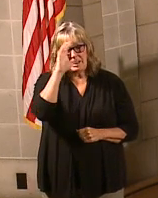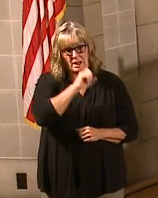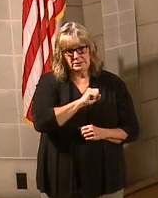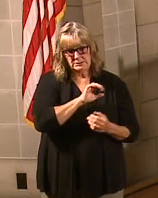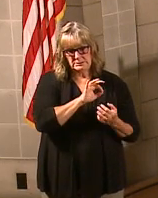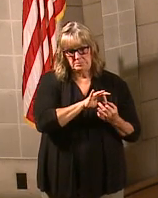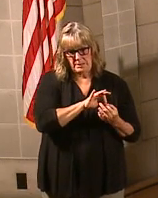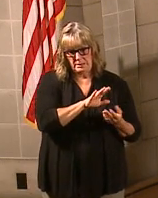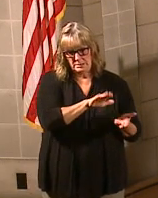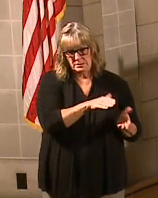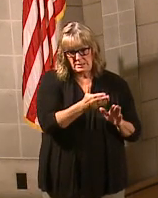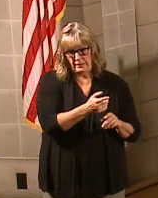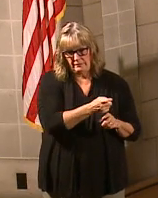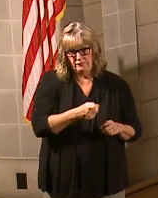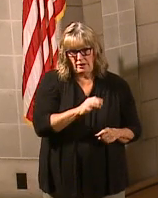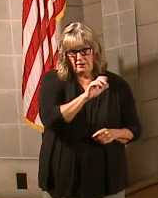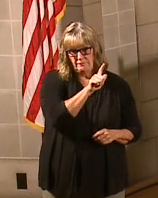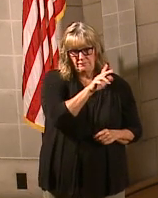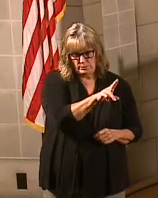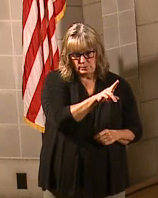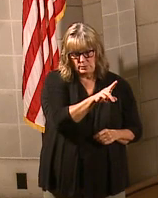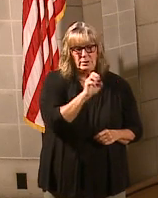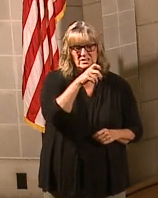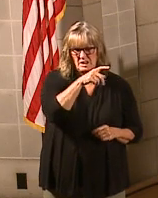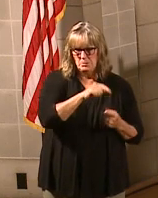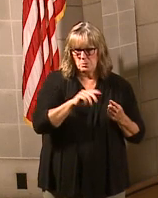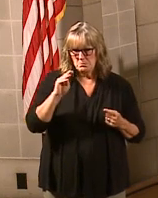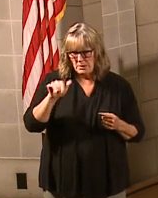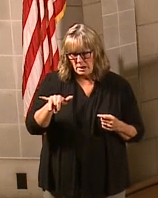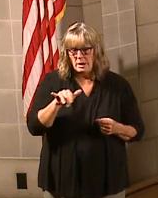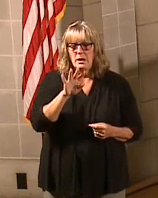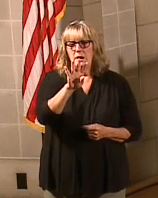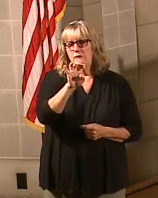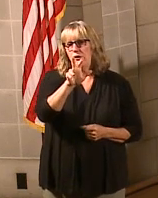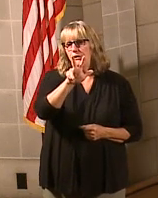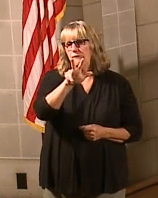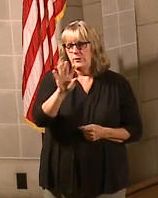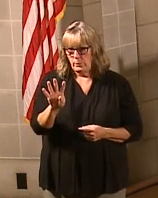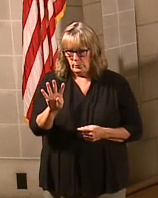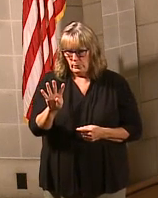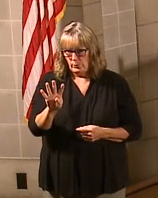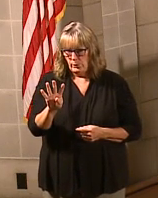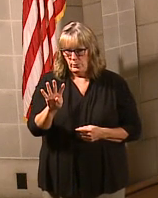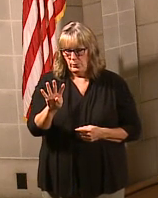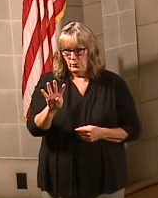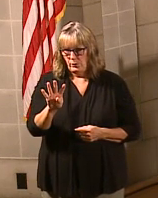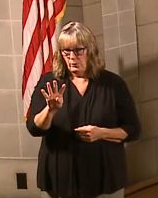SEPTEMBER-MAY SO THAT'S ABOUT AN